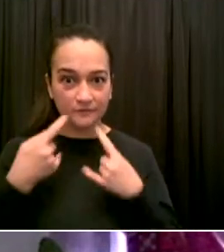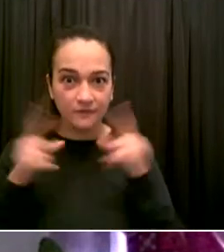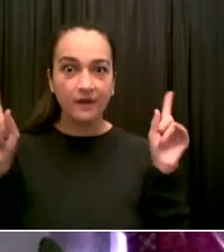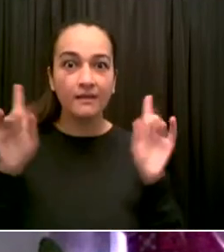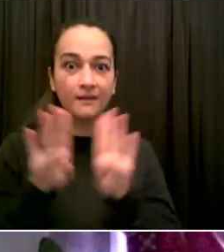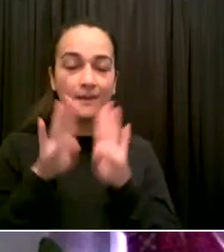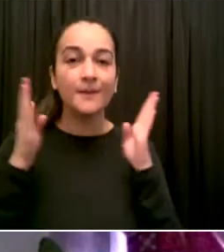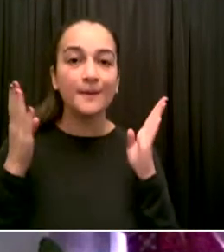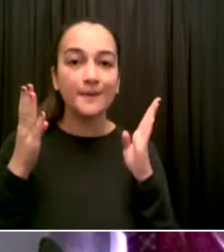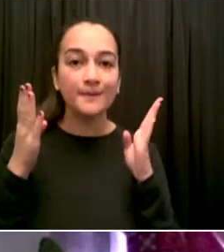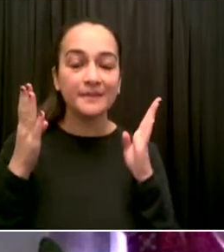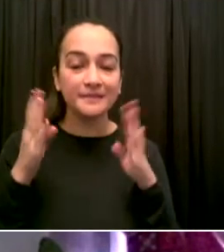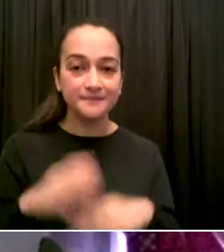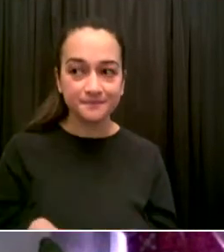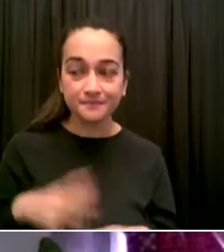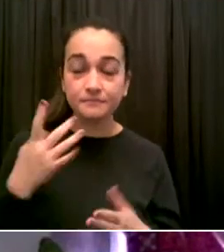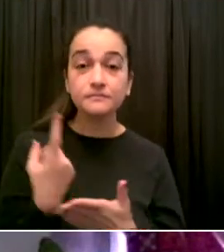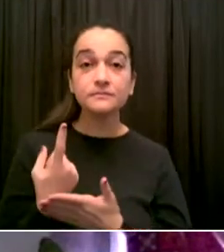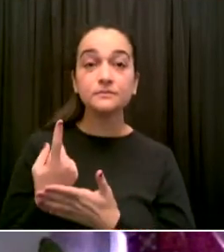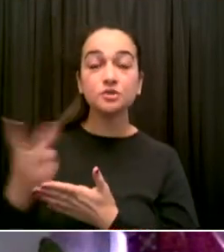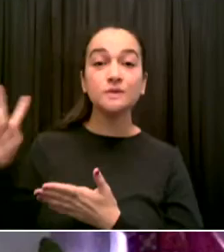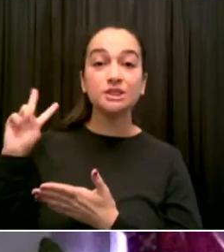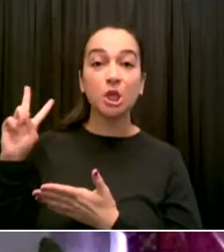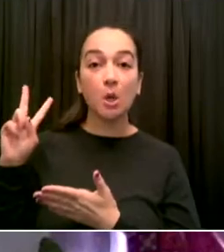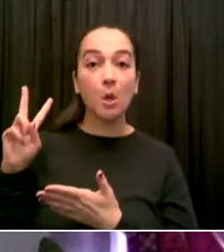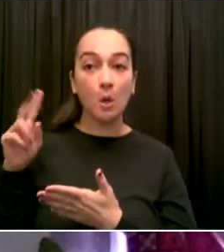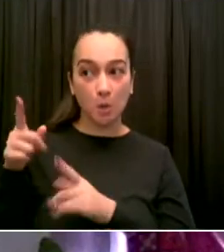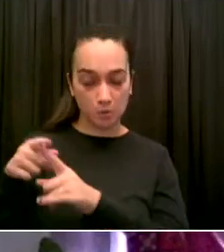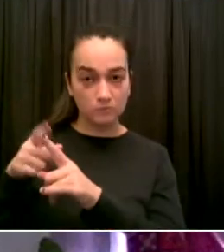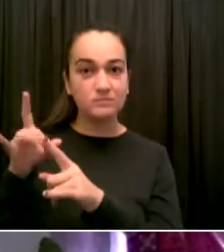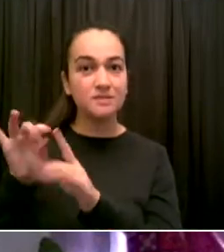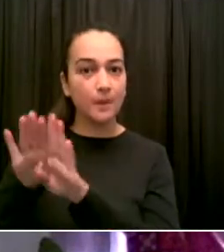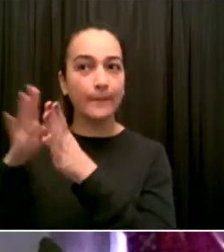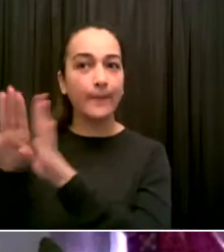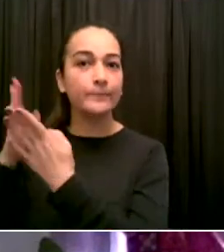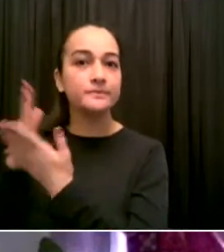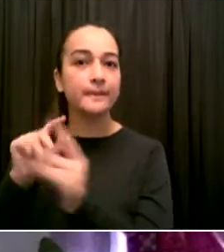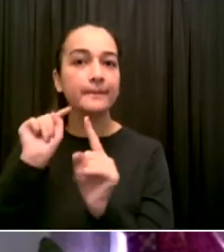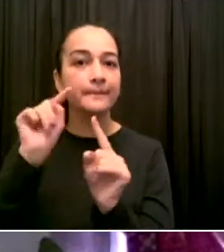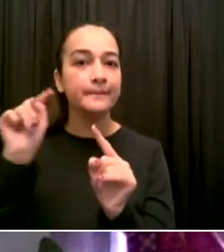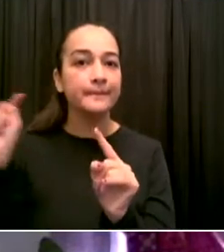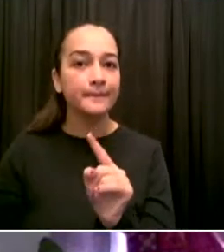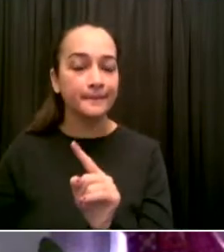FIRST PERFORMANCE WE WERE ONE OF THE FIRST TWO SHOWS TO OPEN.